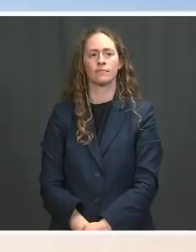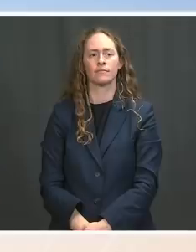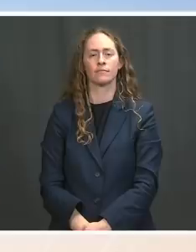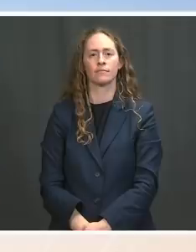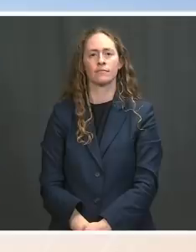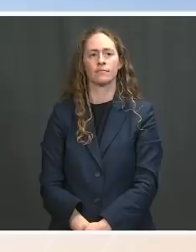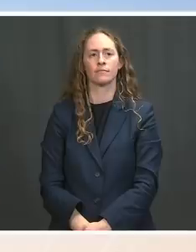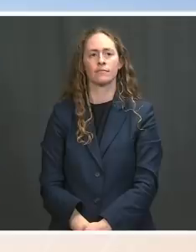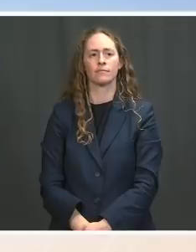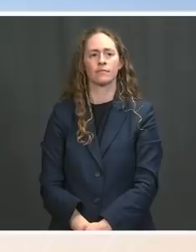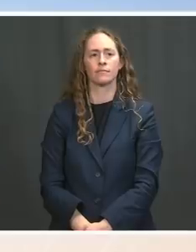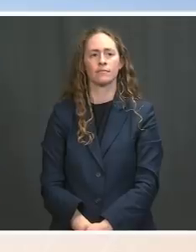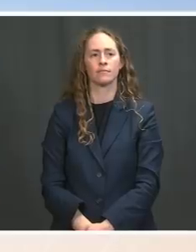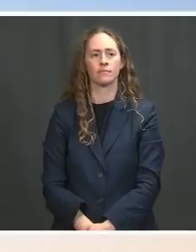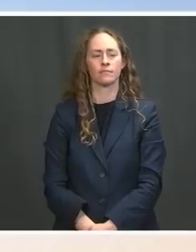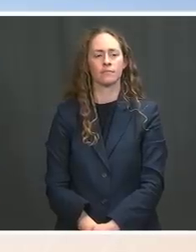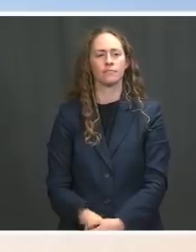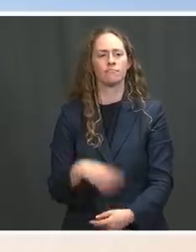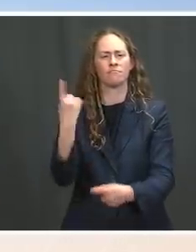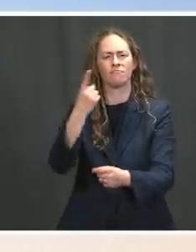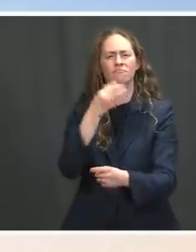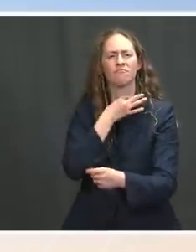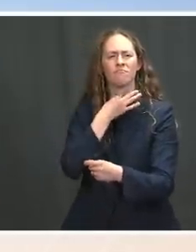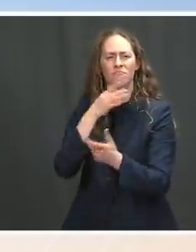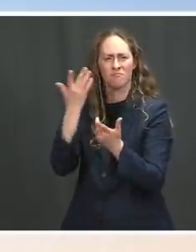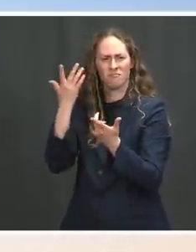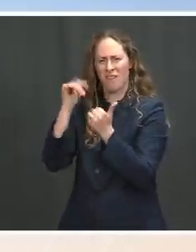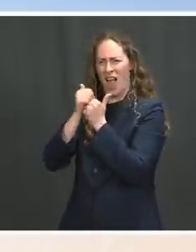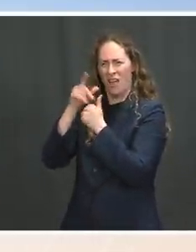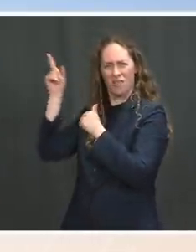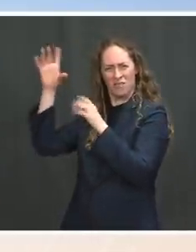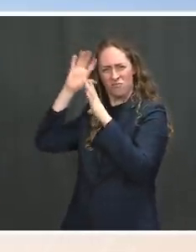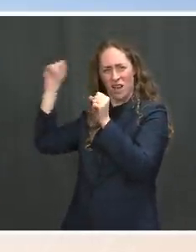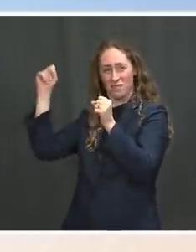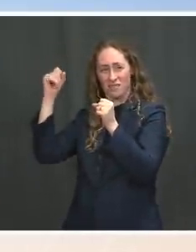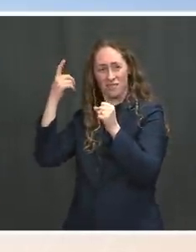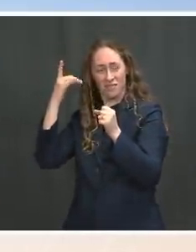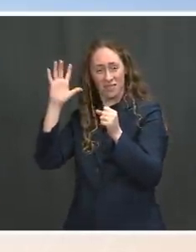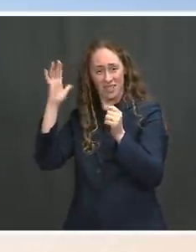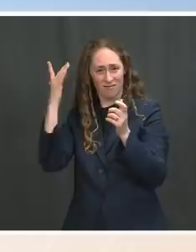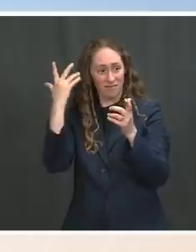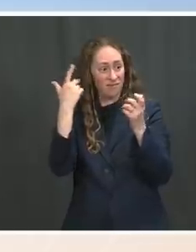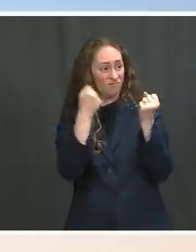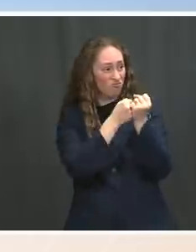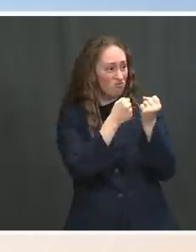Ms. Psaki: Well, I would say, first, this is a meeting where they could spend the entire time talking about areas where they disagree,